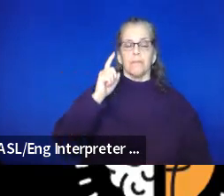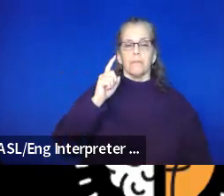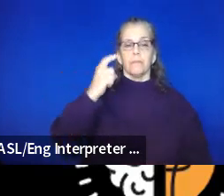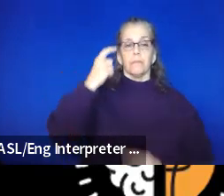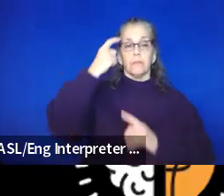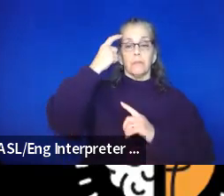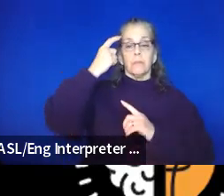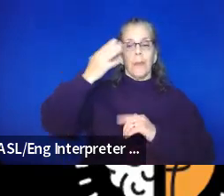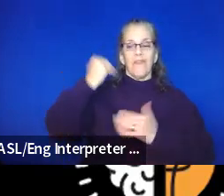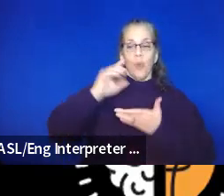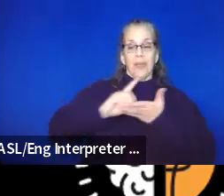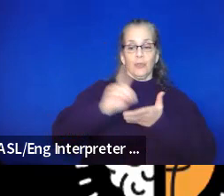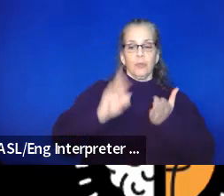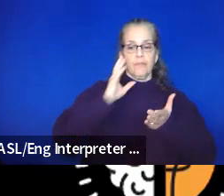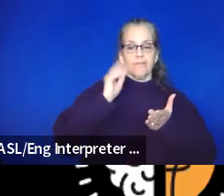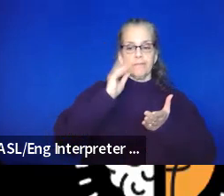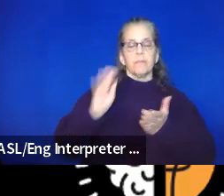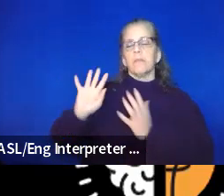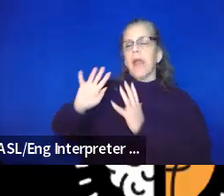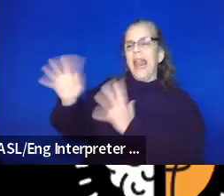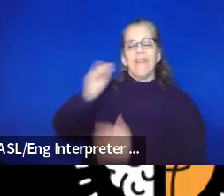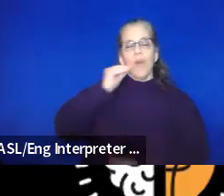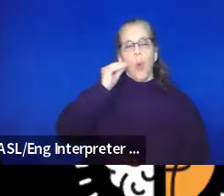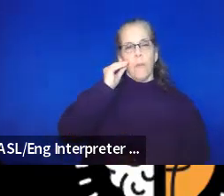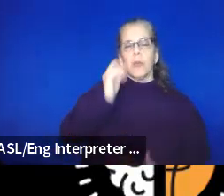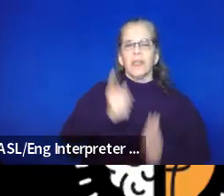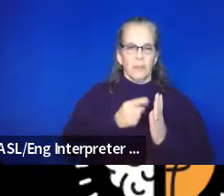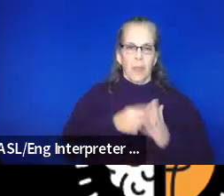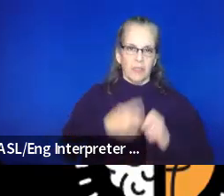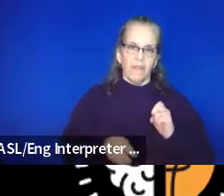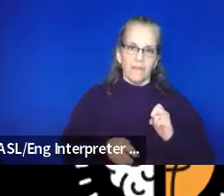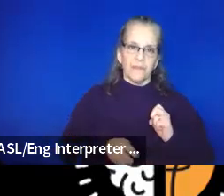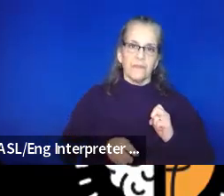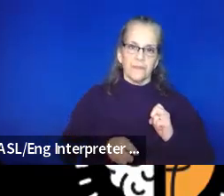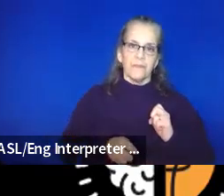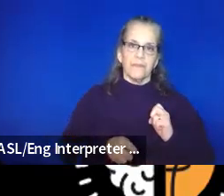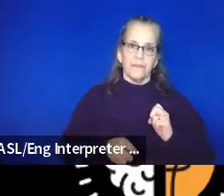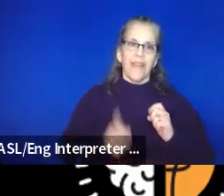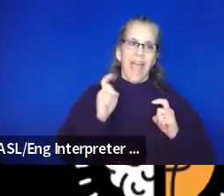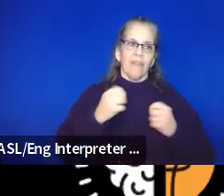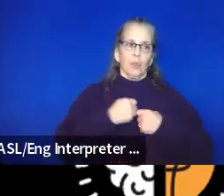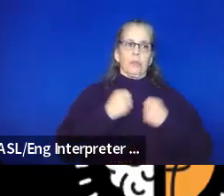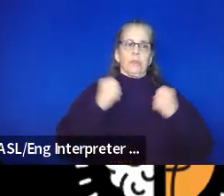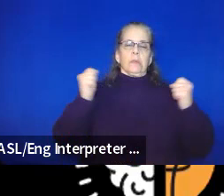at home. That's really, really, really tough to do sometimes. And you're going to have to put yourself out there. We had, like, all of these legal frameworks